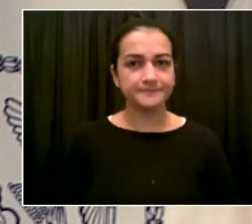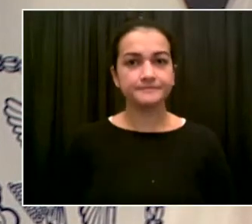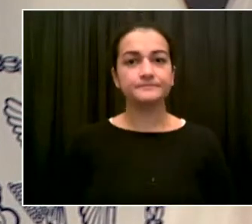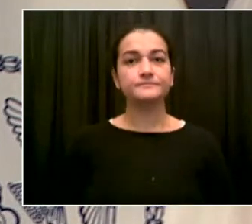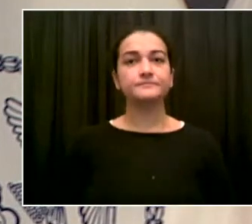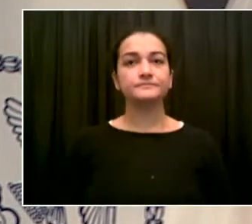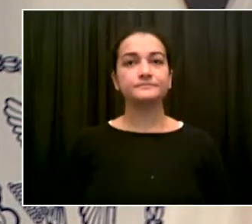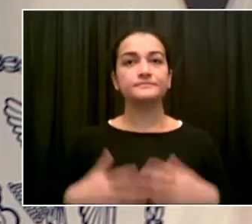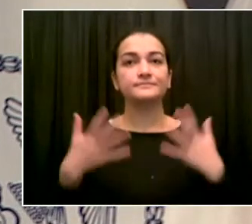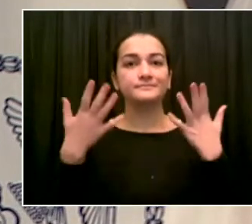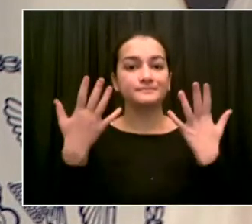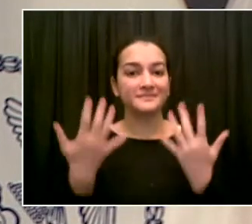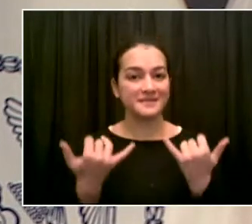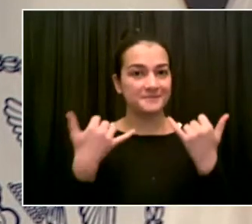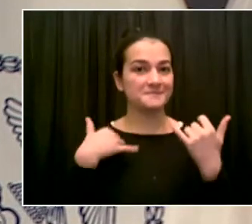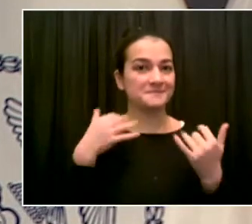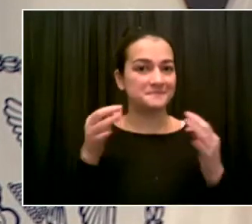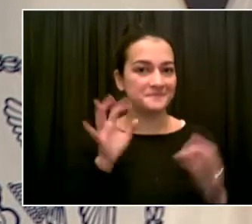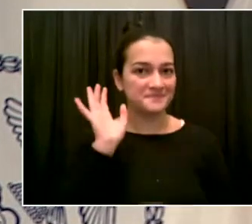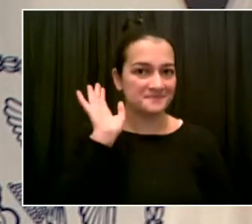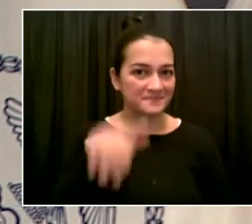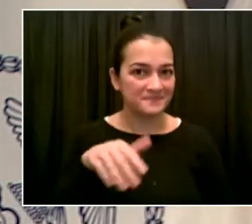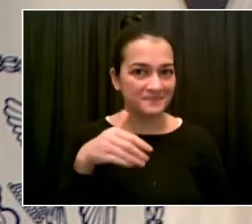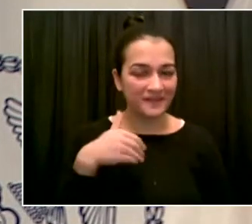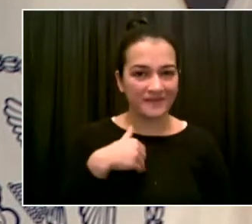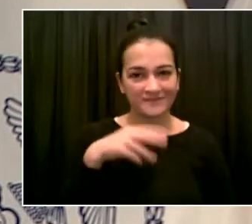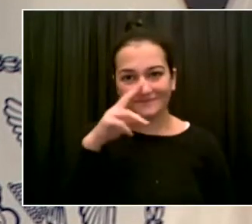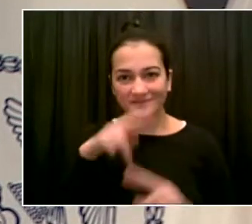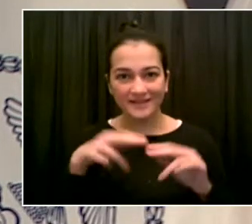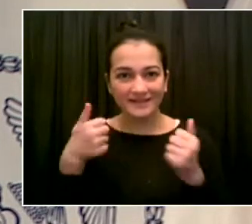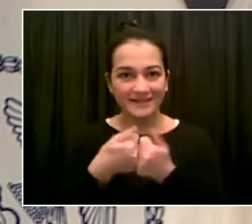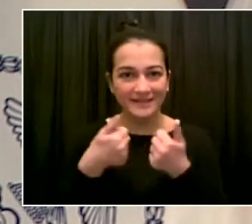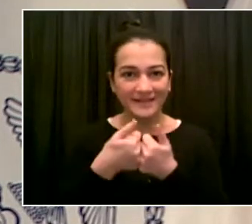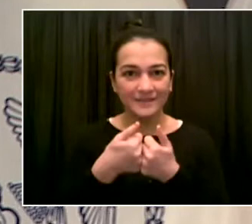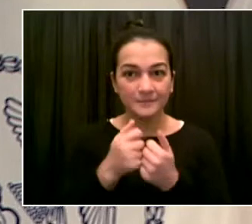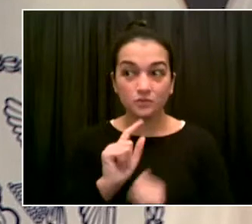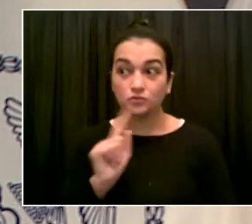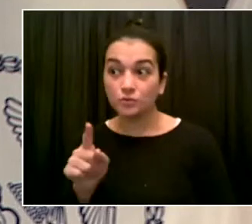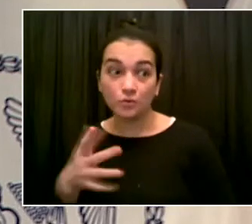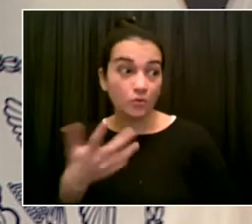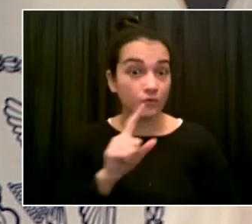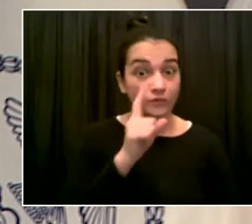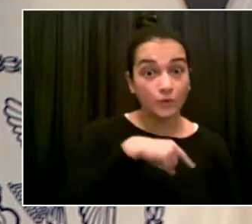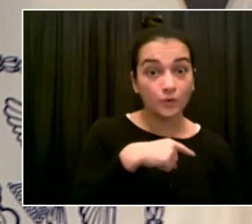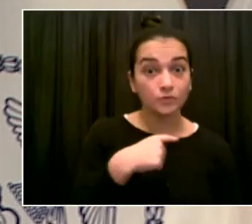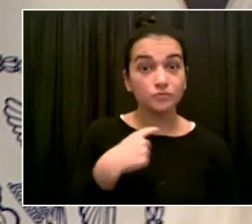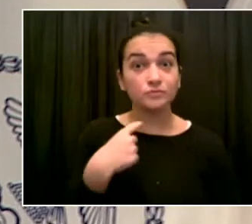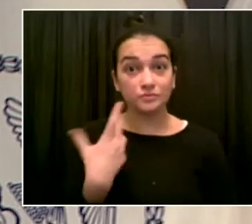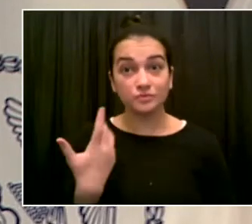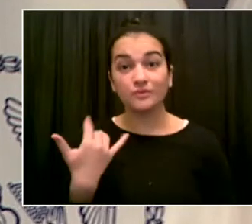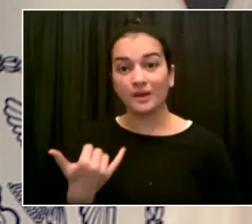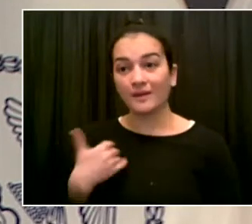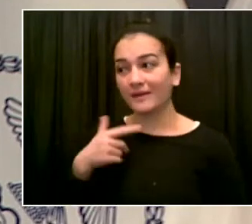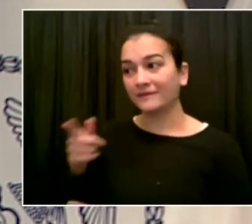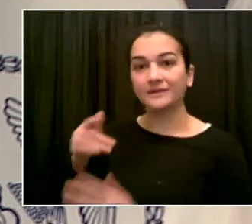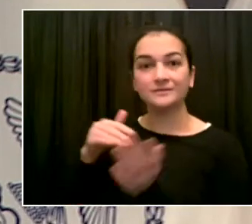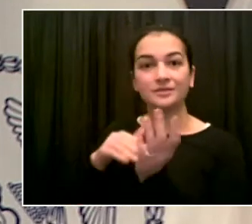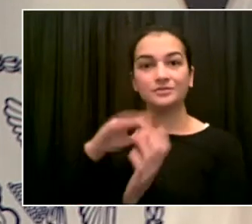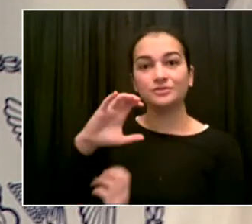TO ONE OF TE H MYTHS AND I'M GOING TO ASK THEM TRUE OR FALSE, TO REALLY